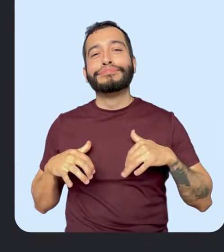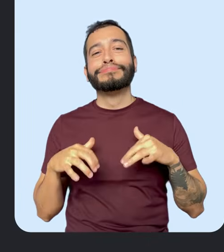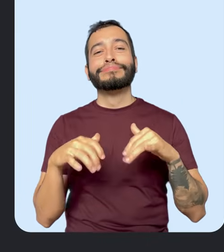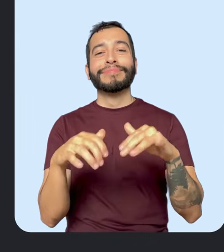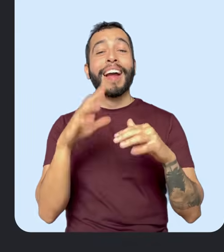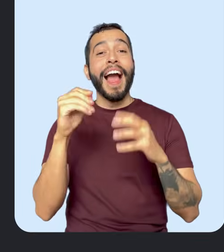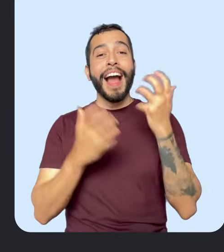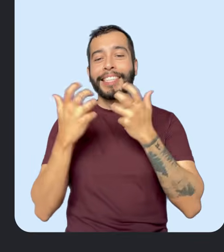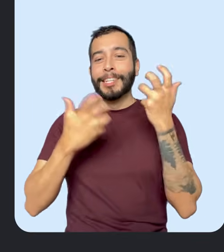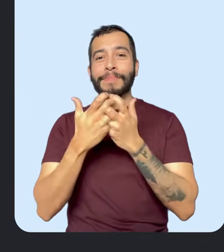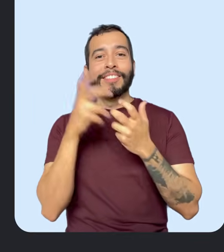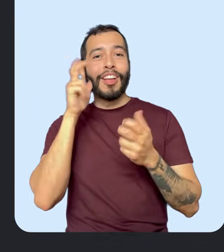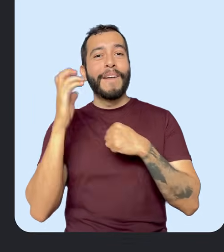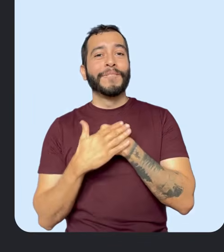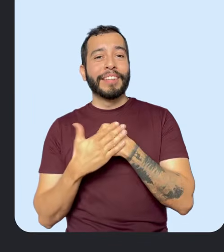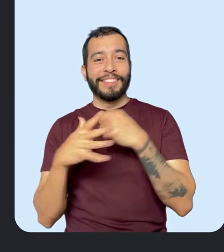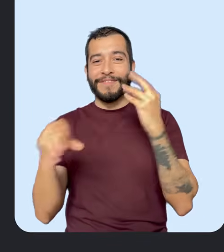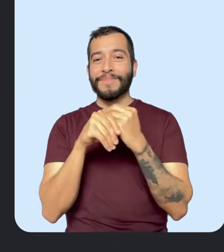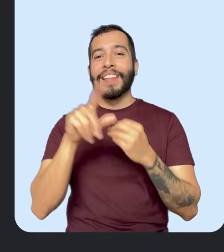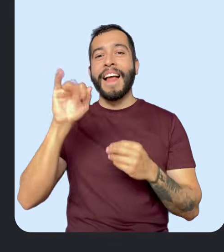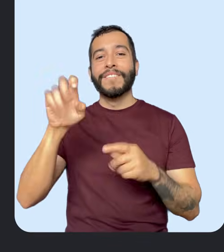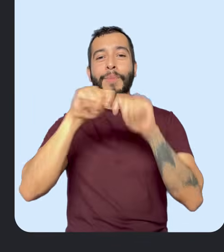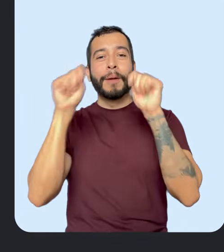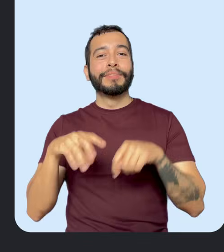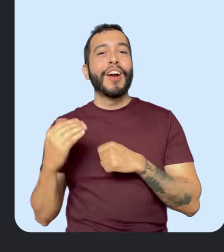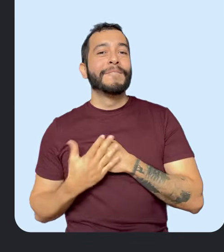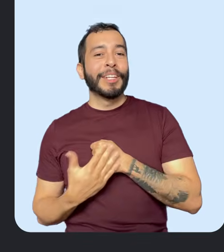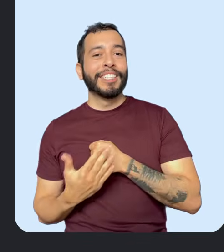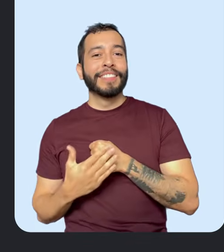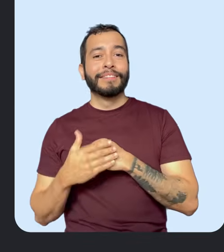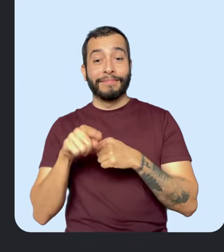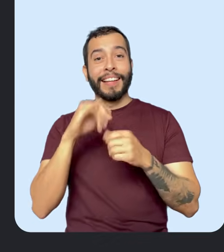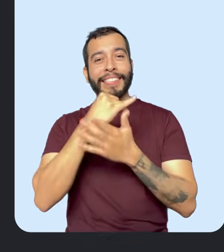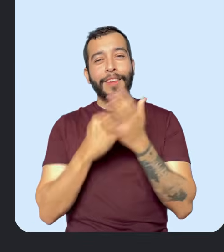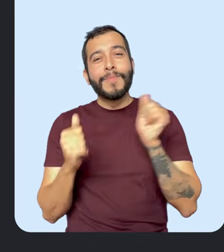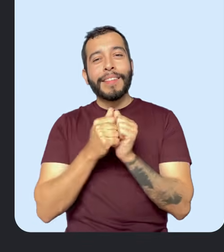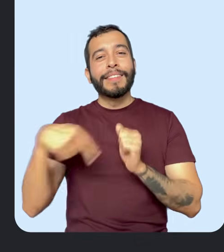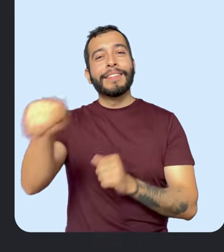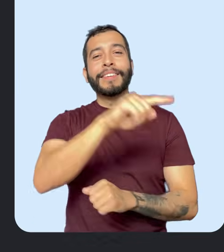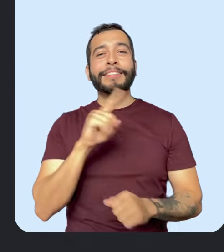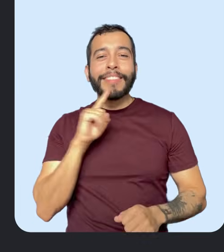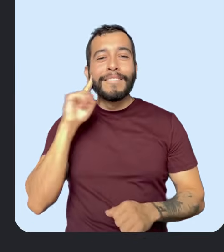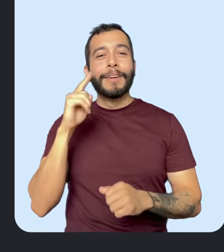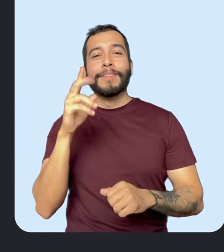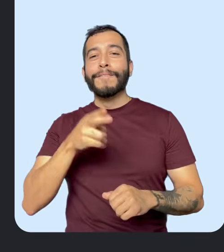And Custom Sound Notifications have been added to Live Transcribe & Notifications. This feature was designed with members of the deaf and hard of hearing community.